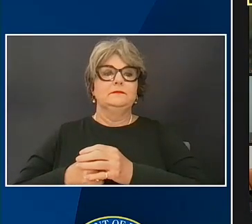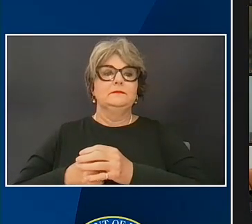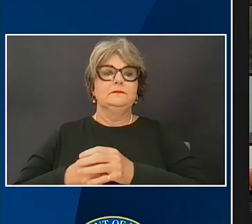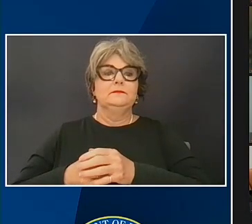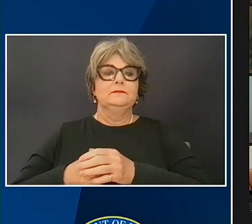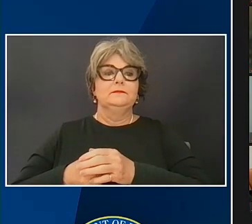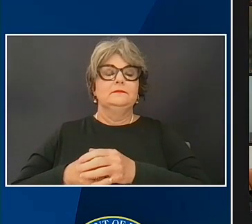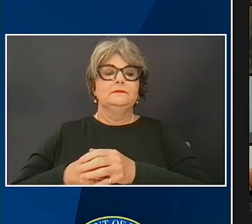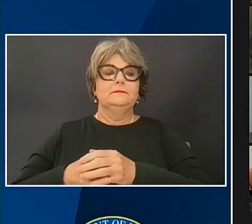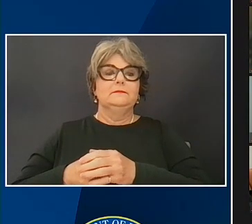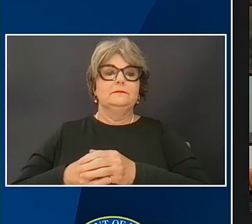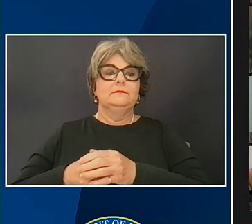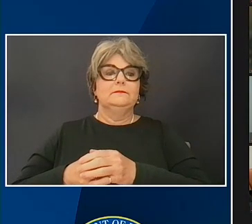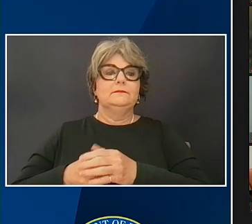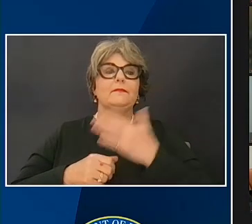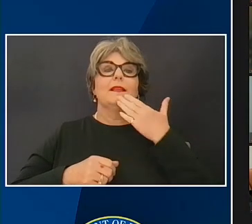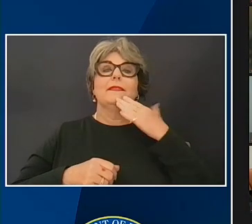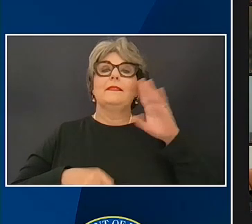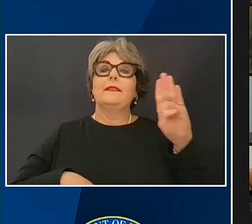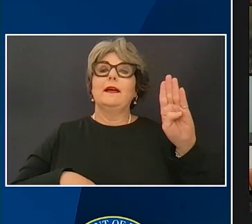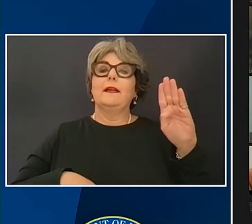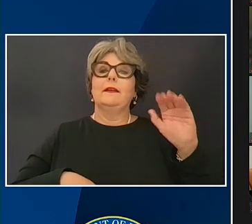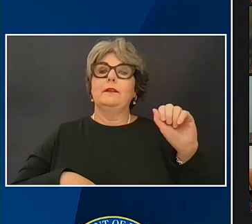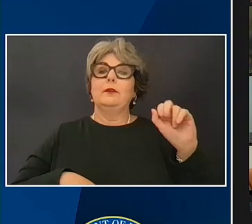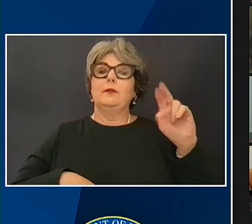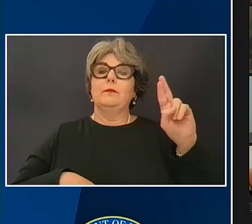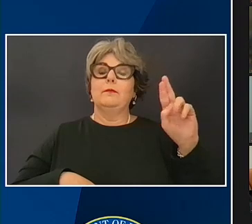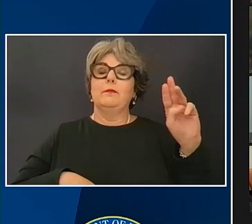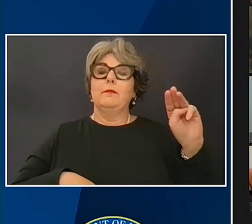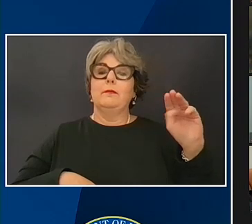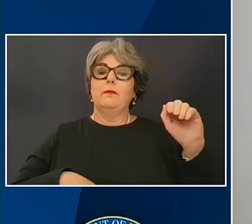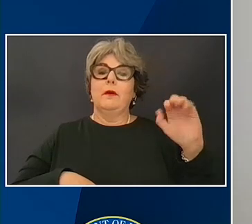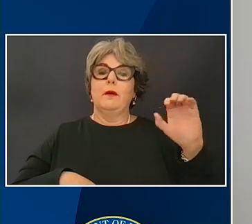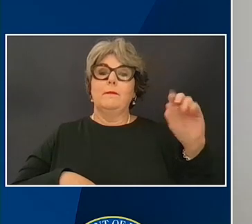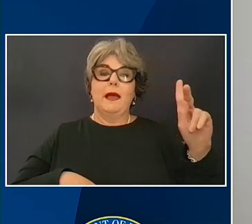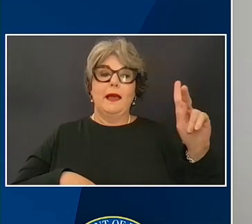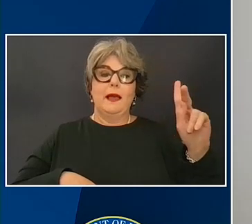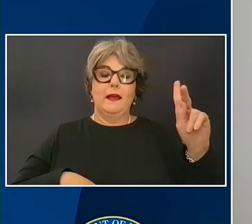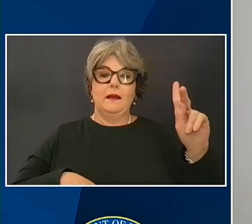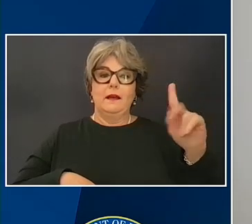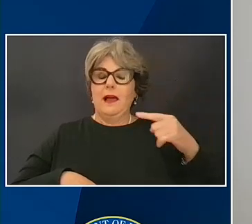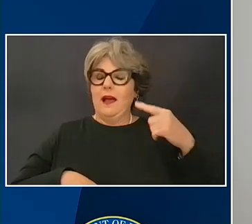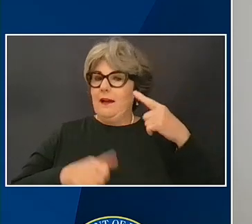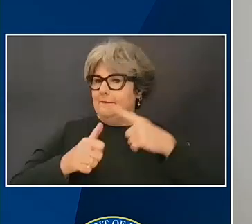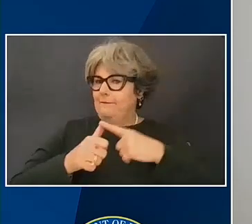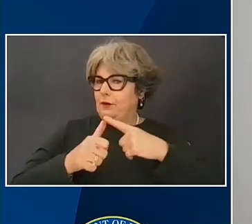Thanks, Barmak. I guess I'm- I think I'm- first, I want to be sure I understand your